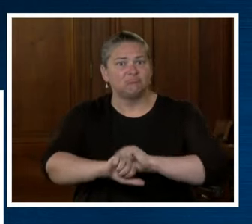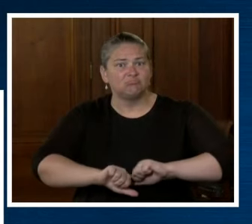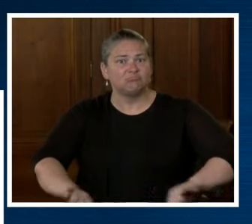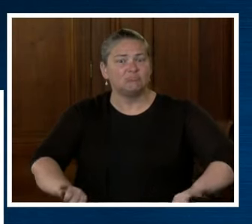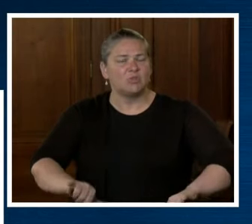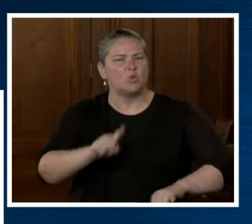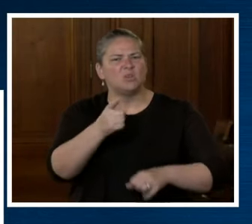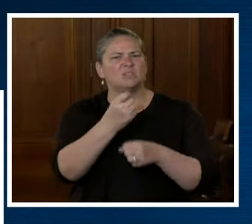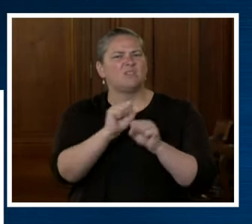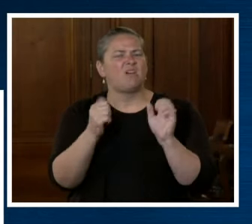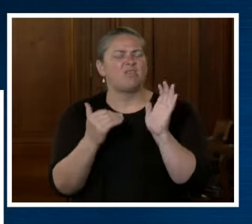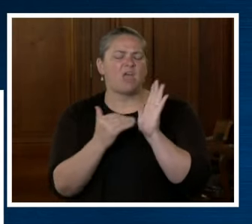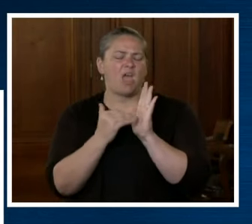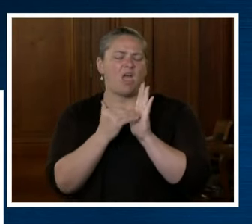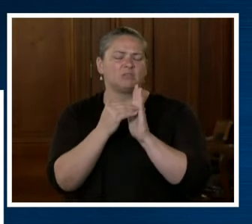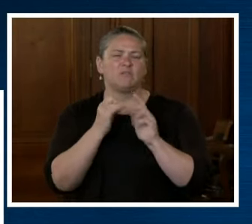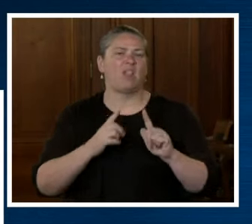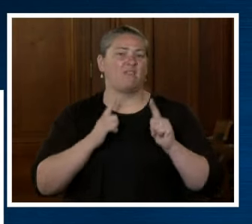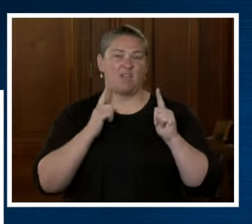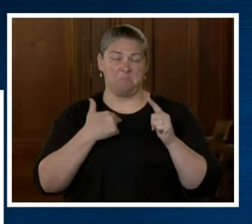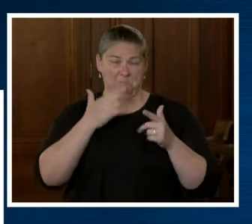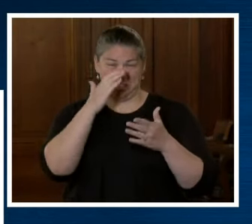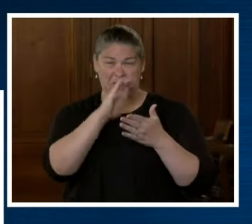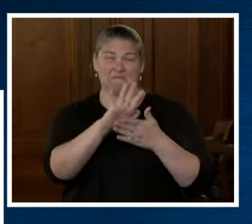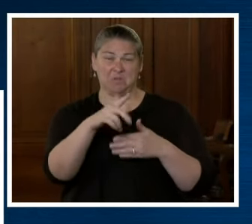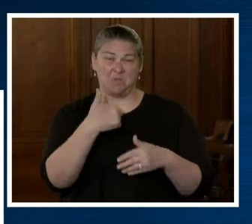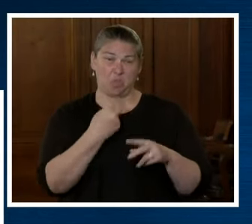RED STATES, BLUE STATES, DIDN'T MATTER.